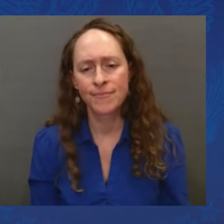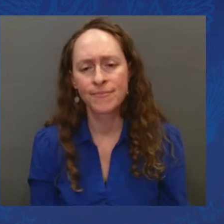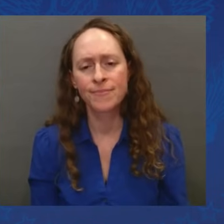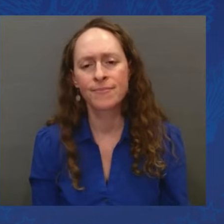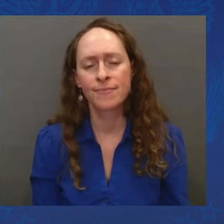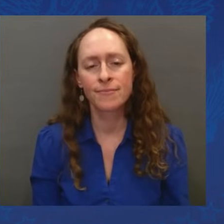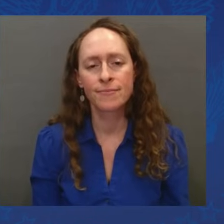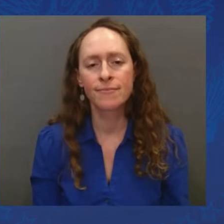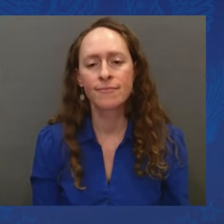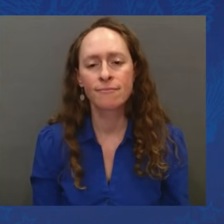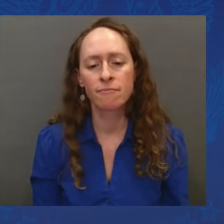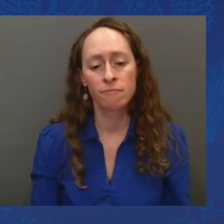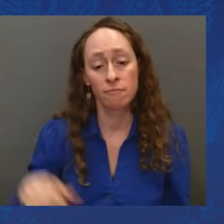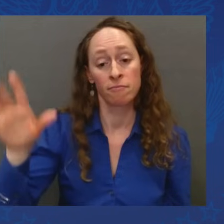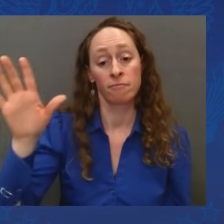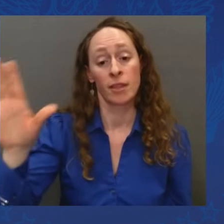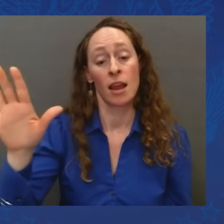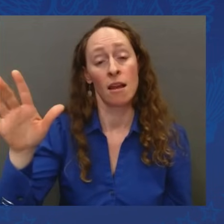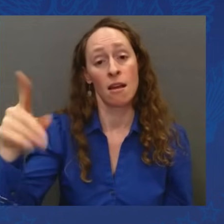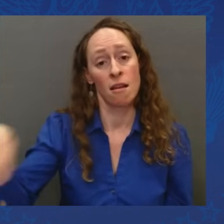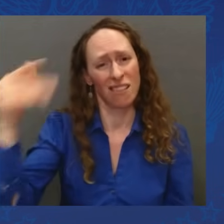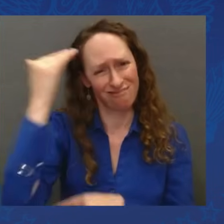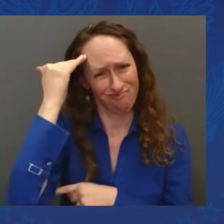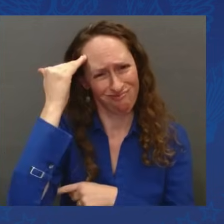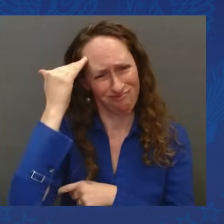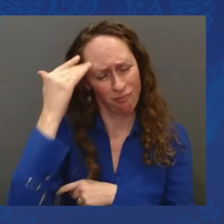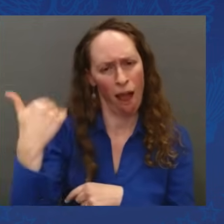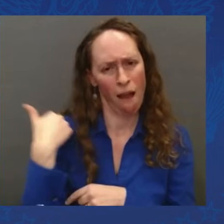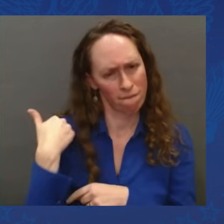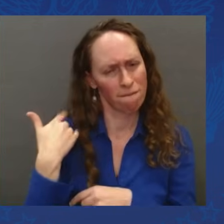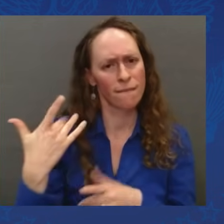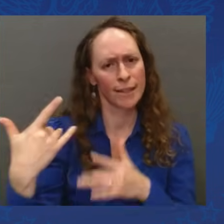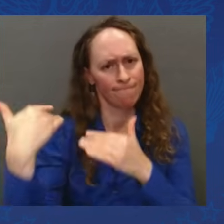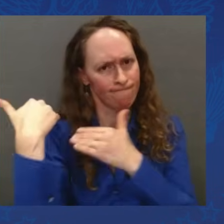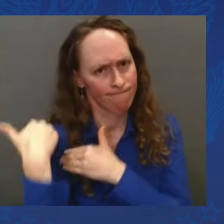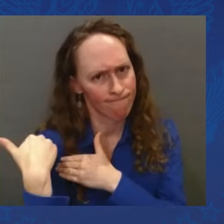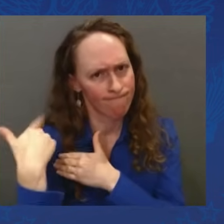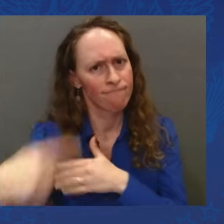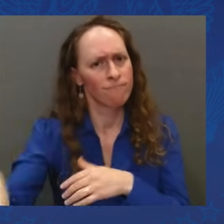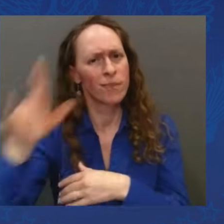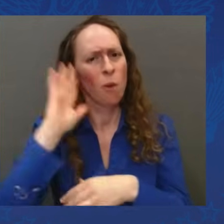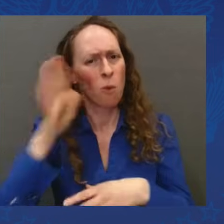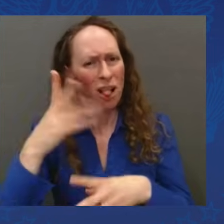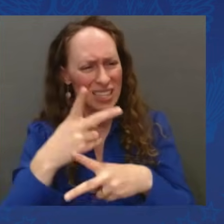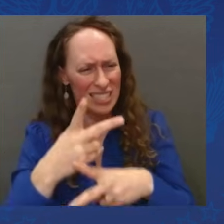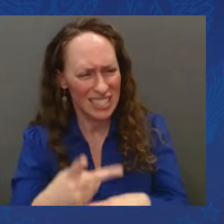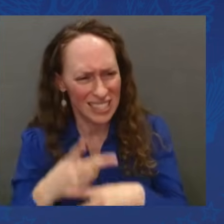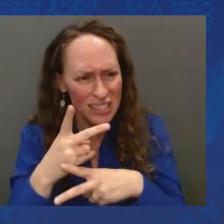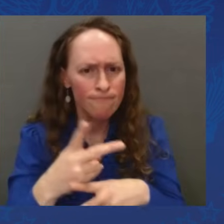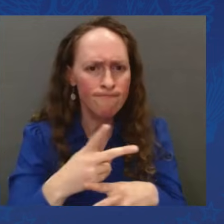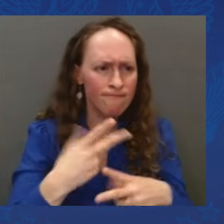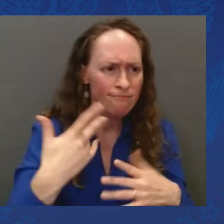as much caution as they can in going after their targets. It's not like they're rushing in the hospital, knocking down doors,